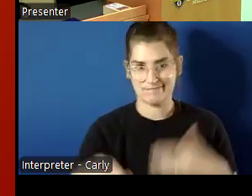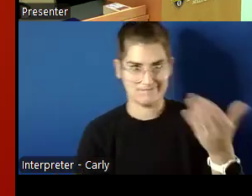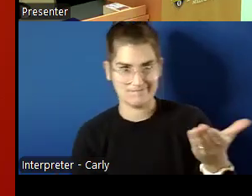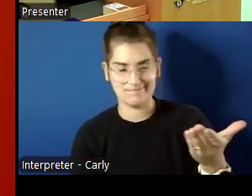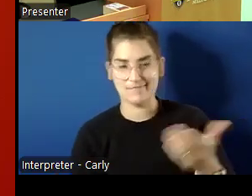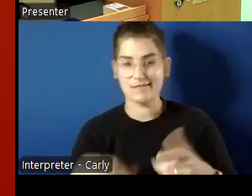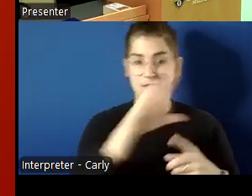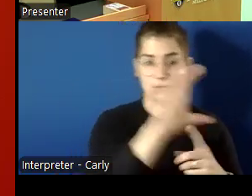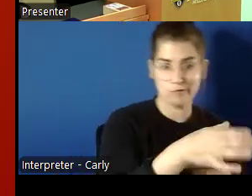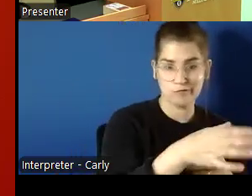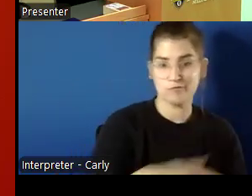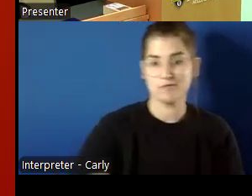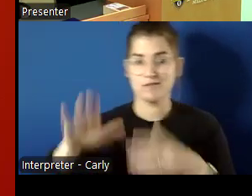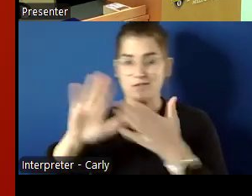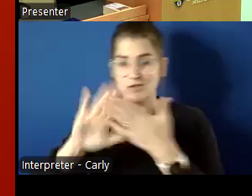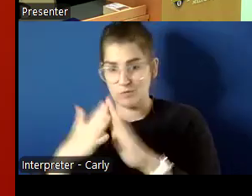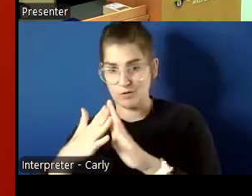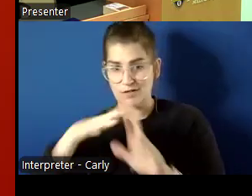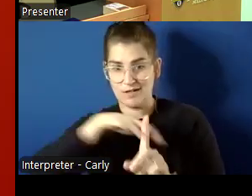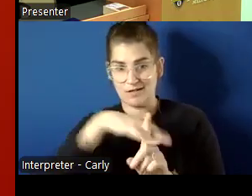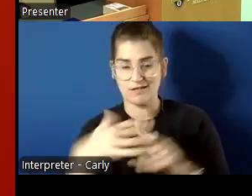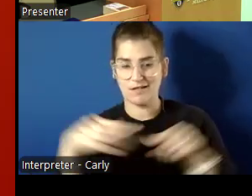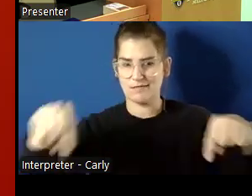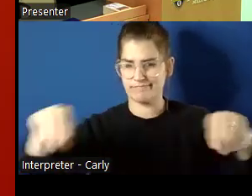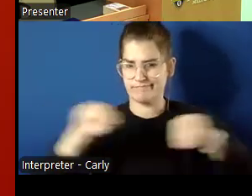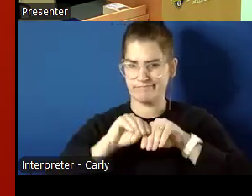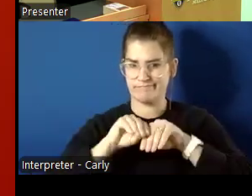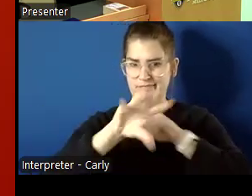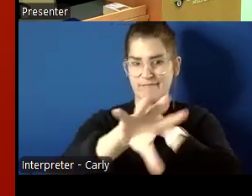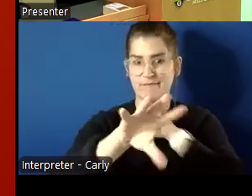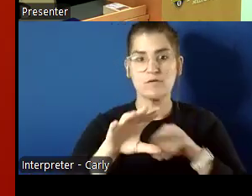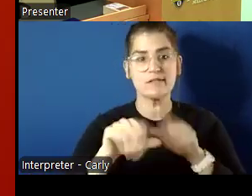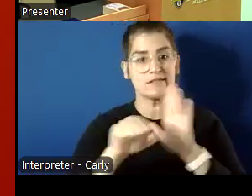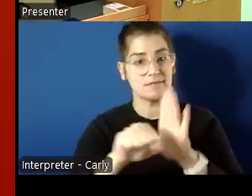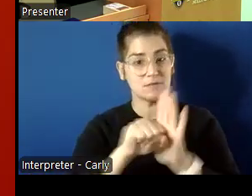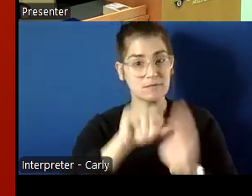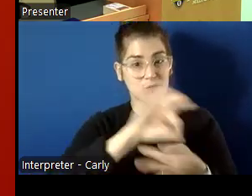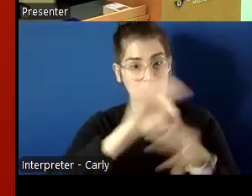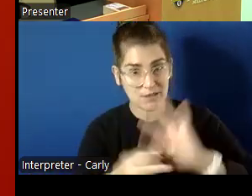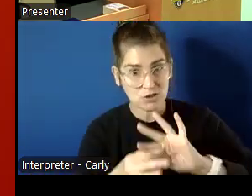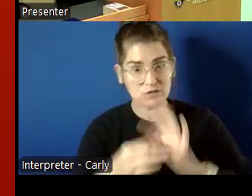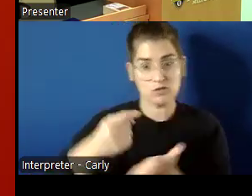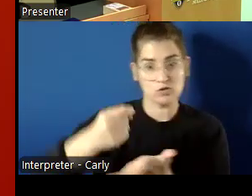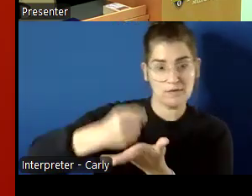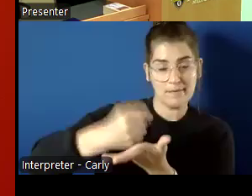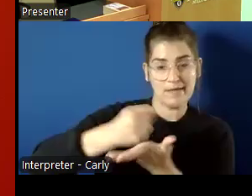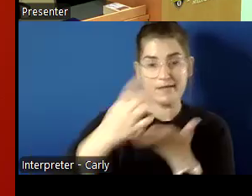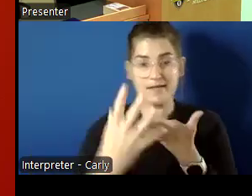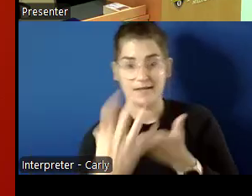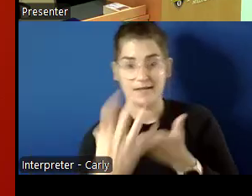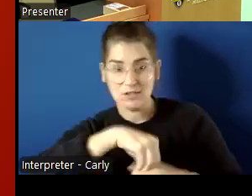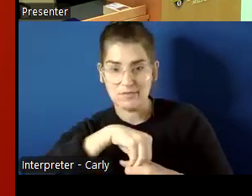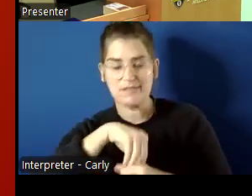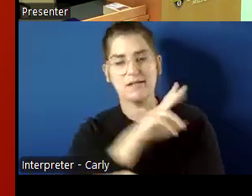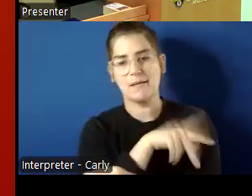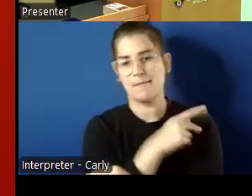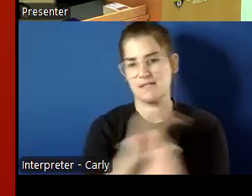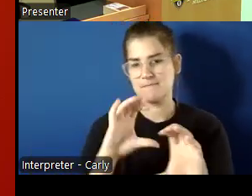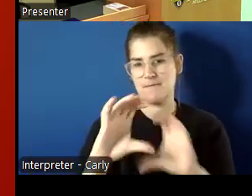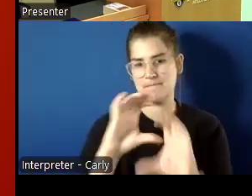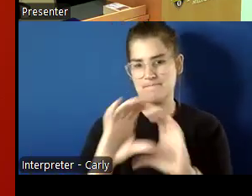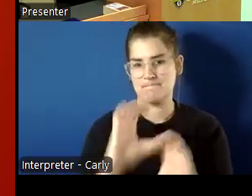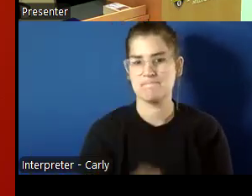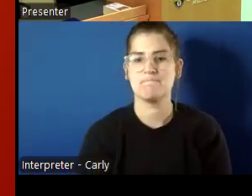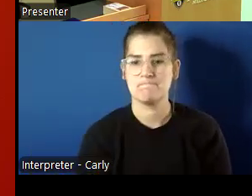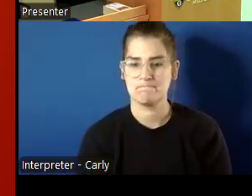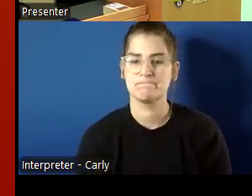community context influence symptom interpretation treatment engagement and patient communication.